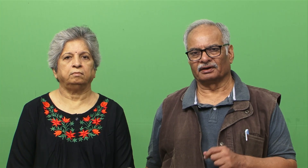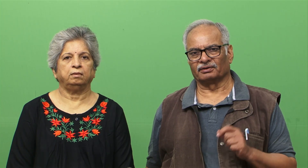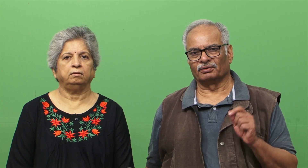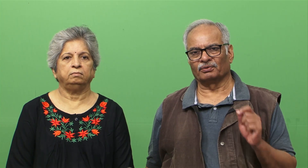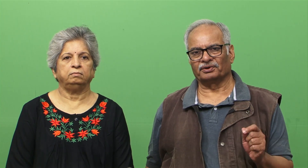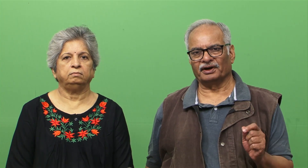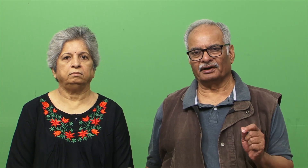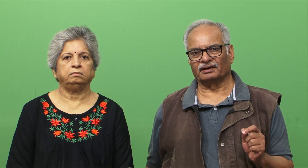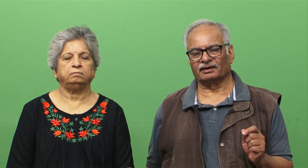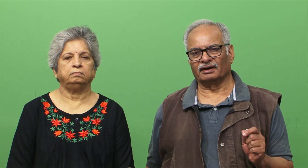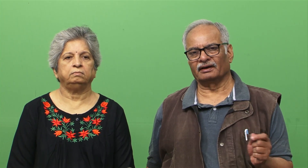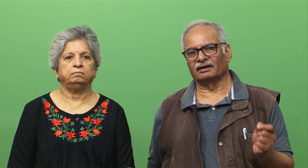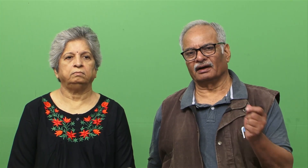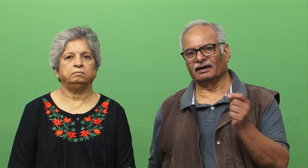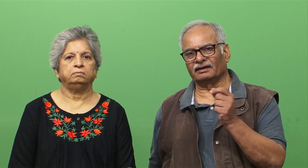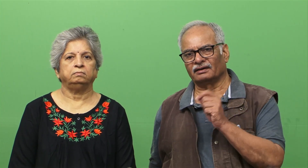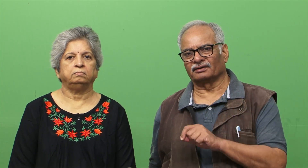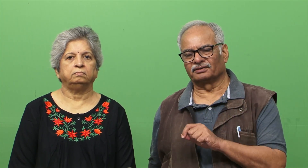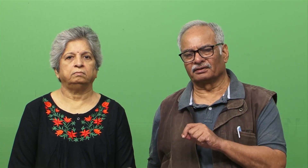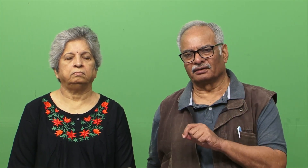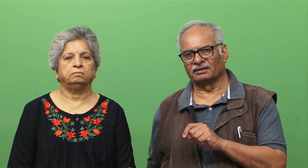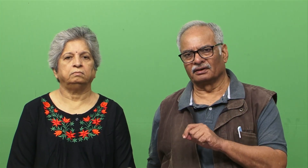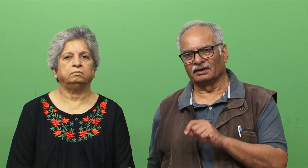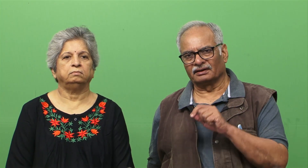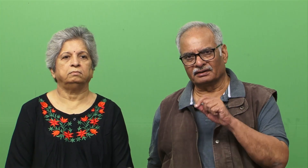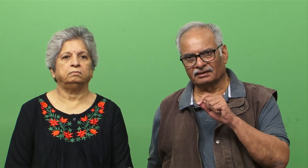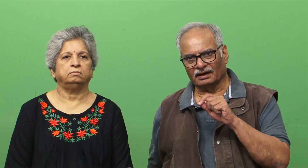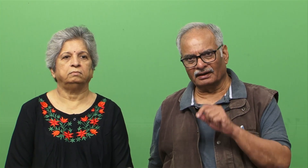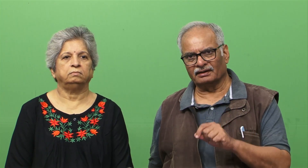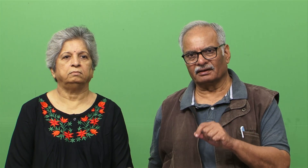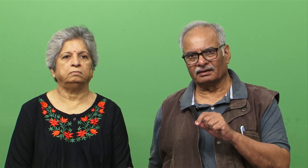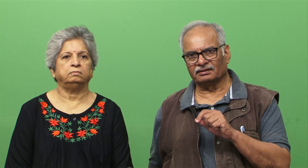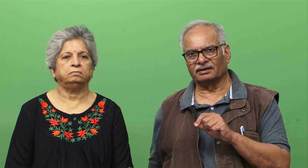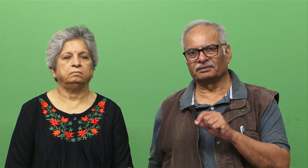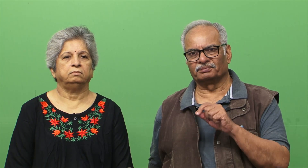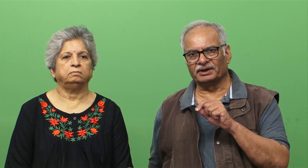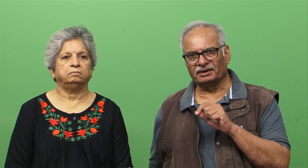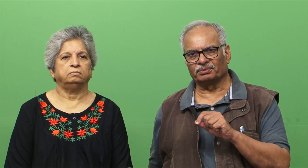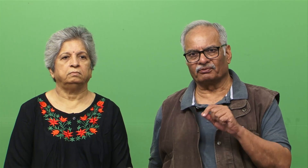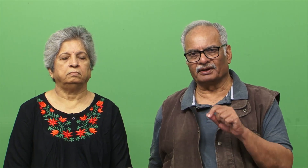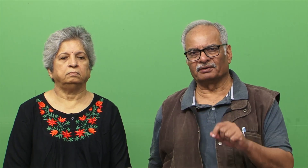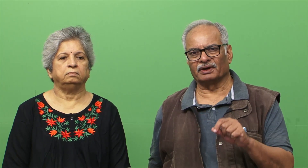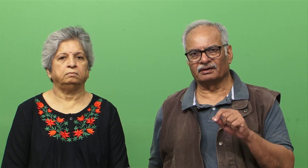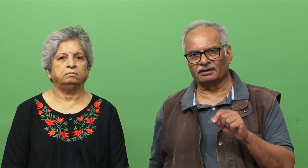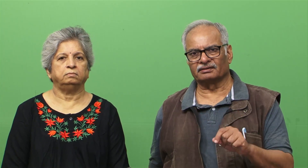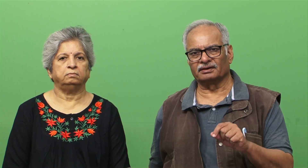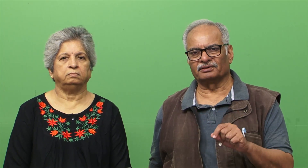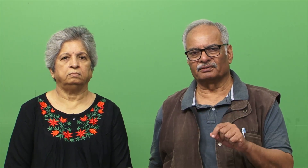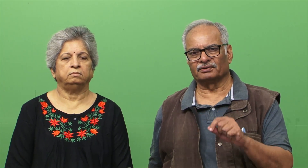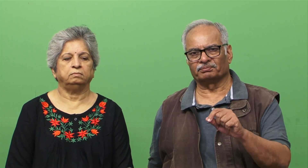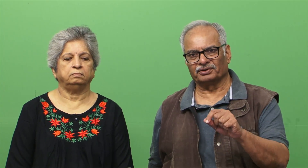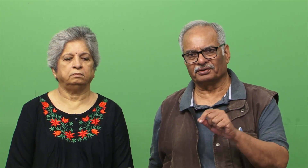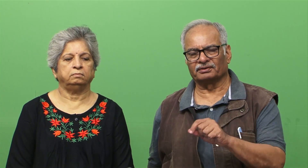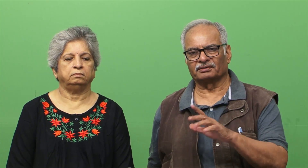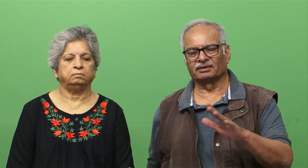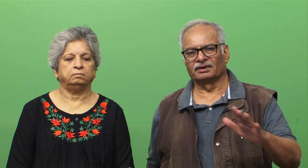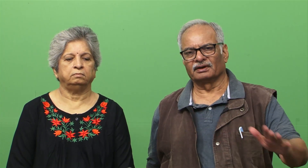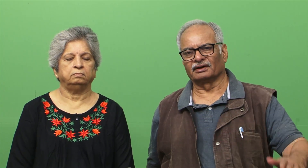that low te and high touch this High touch is being provided by nurses to the patients in the